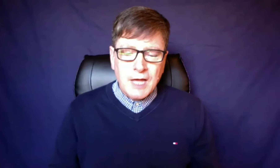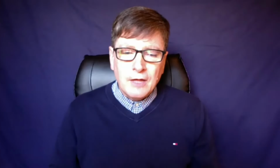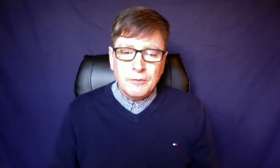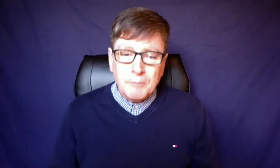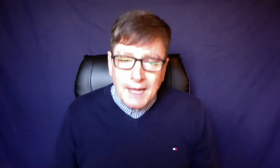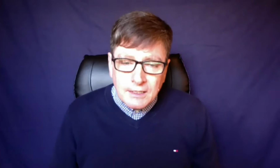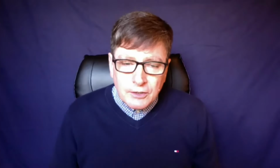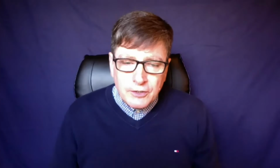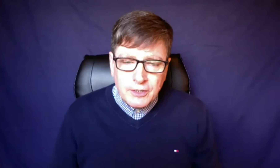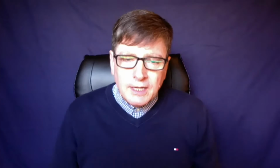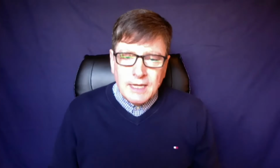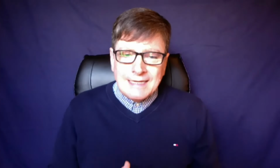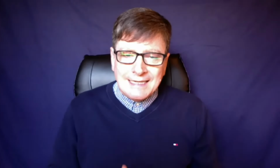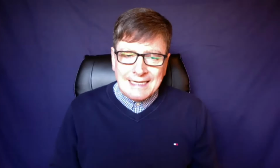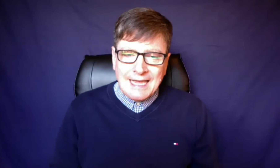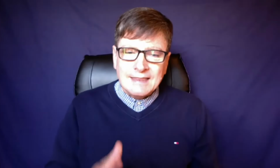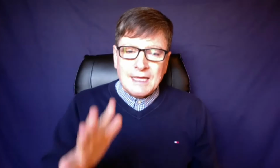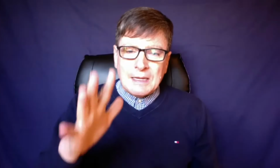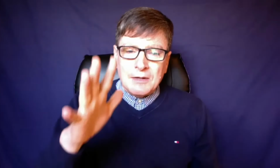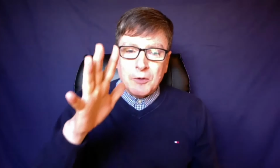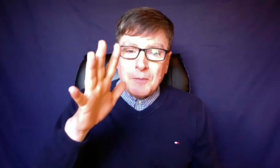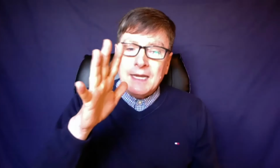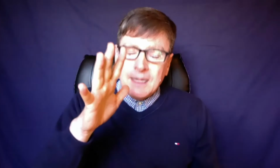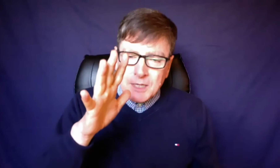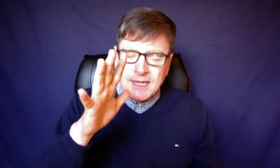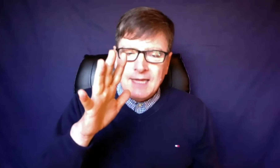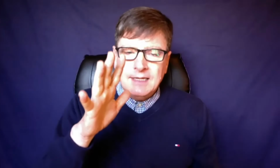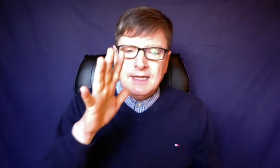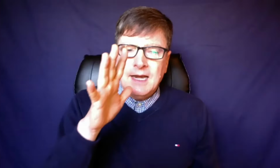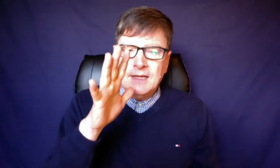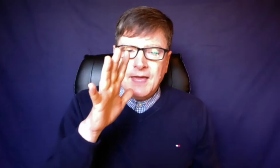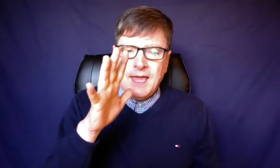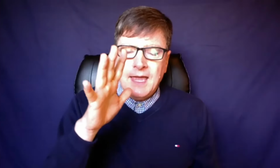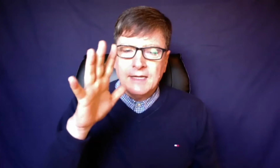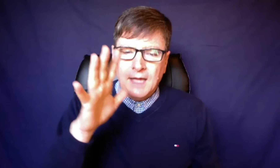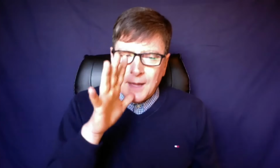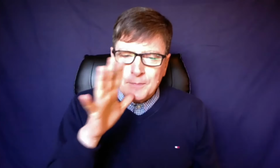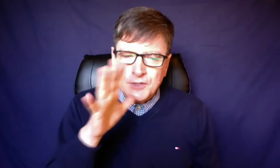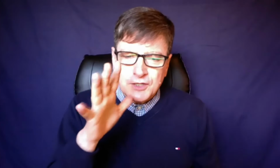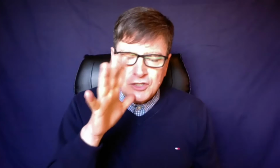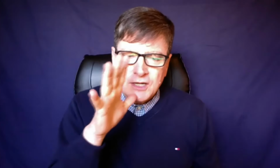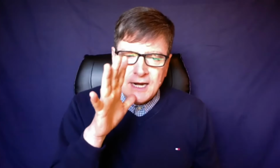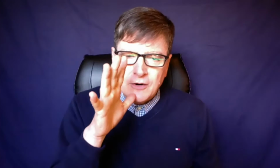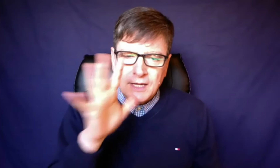think of a sign. Here's the sign for mom. So it's a No. 5 hand at